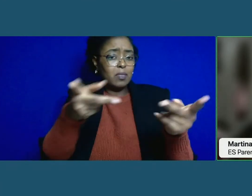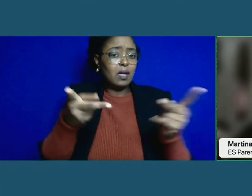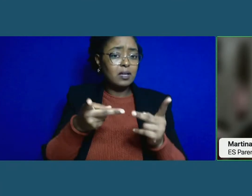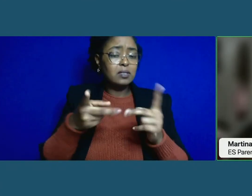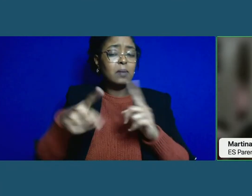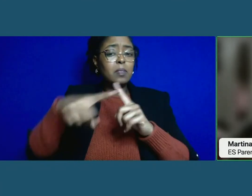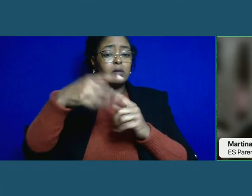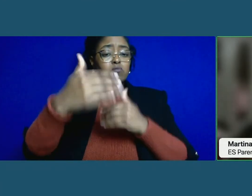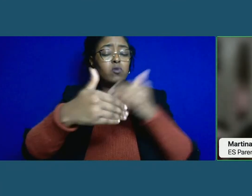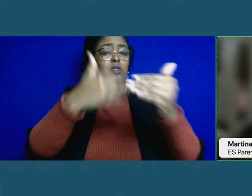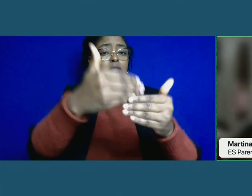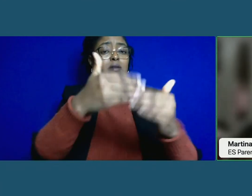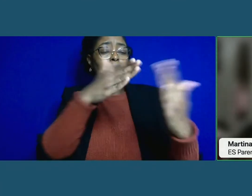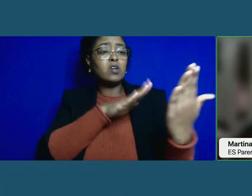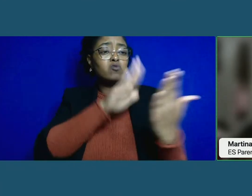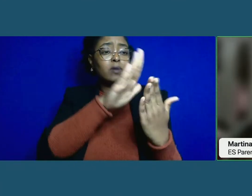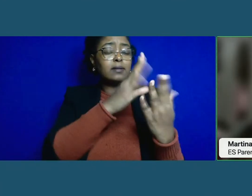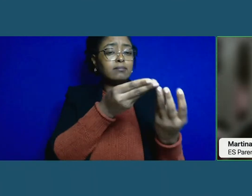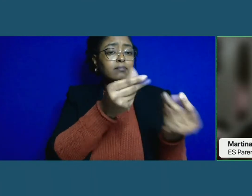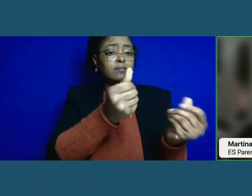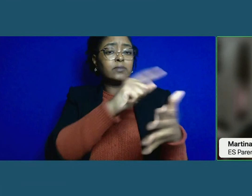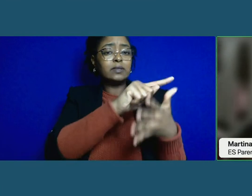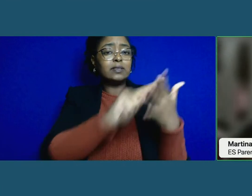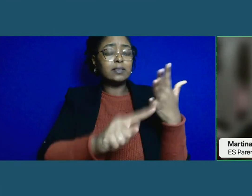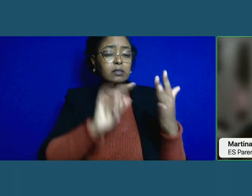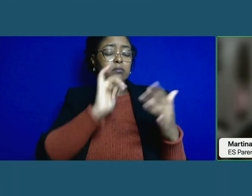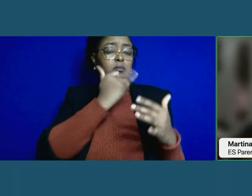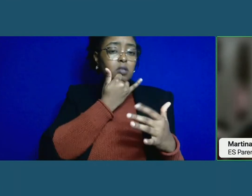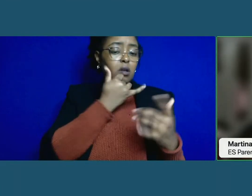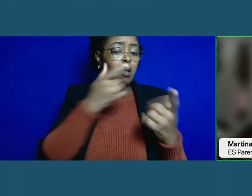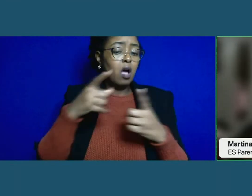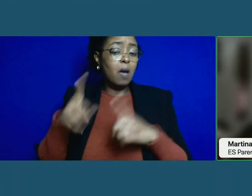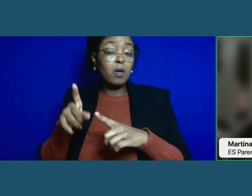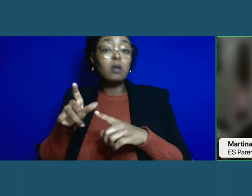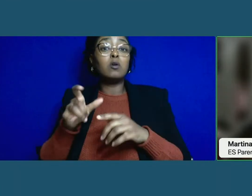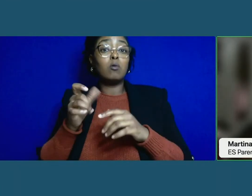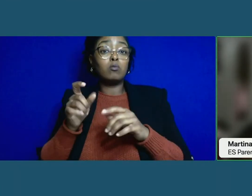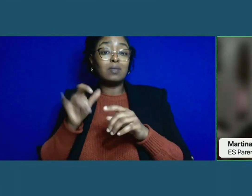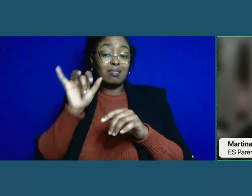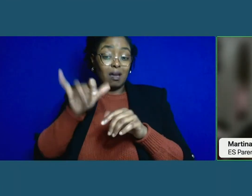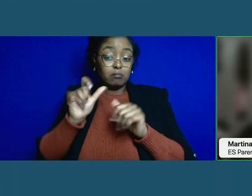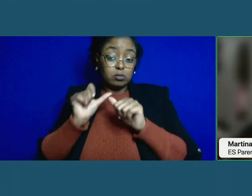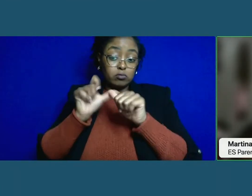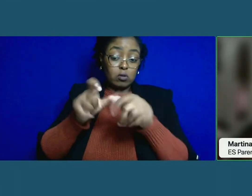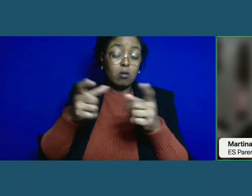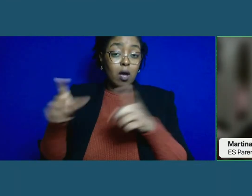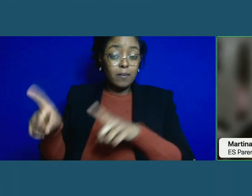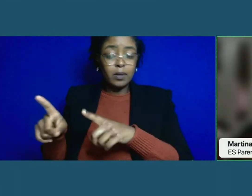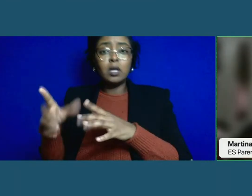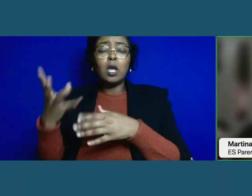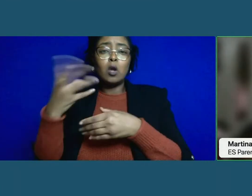established policies that are already in place in processes to address and re mediate These